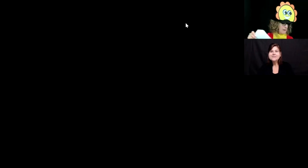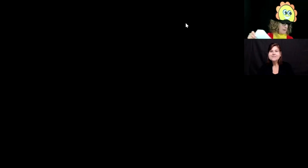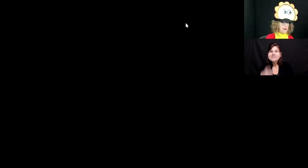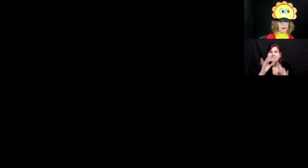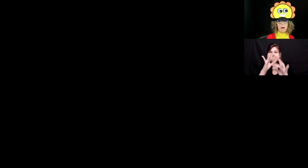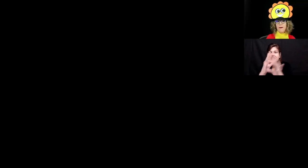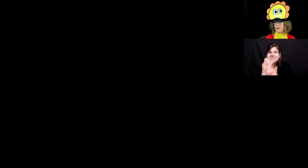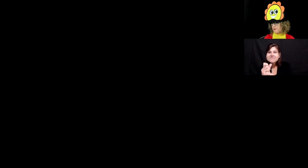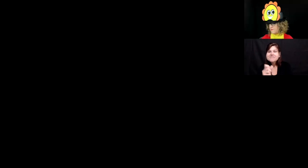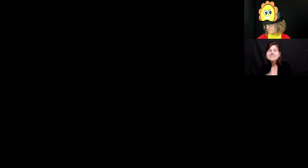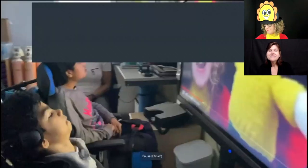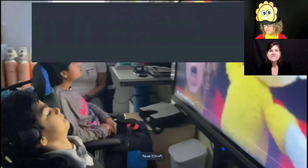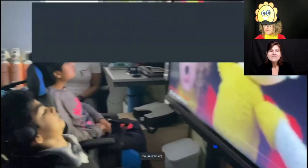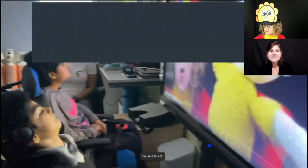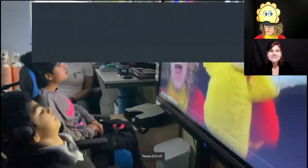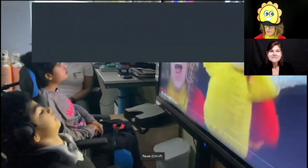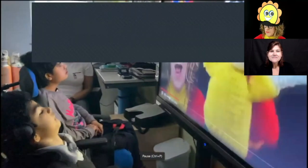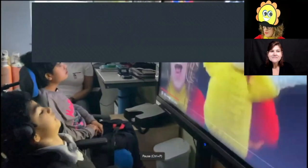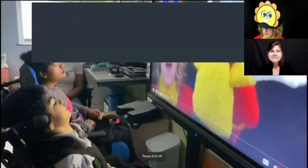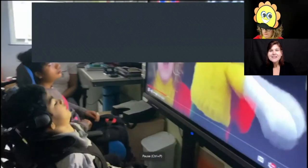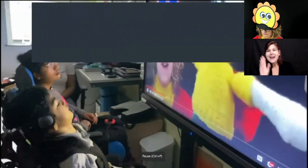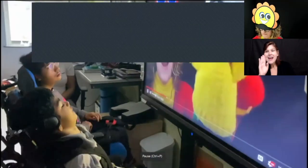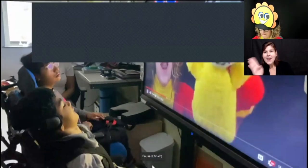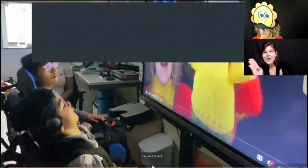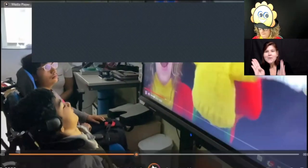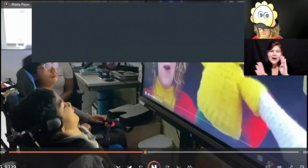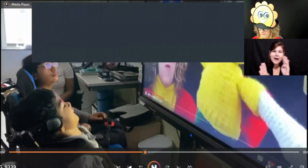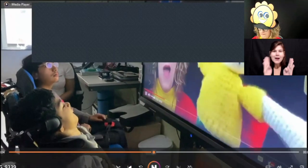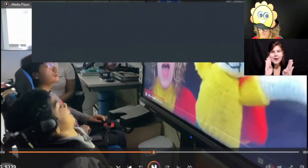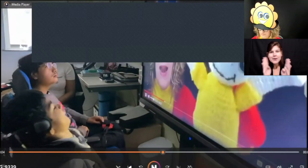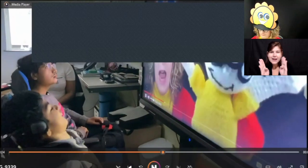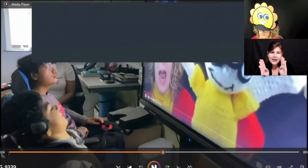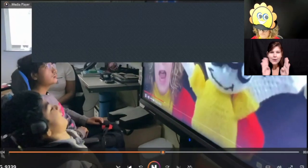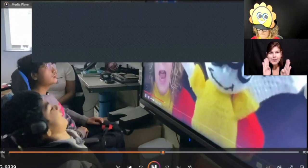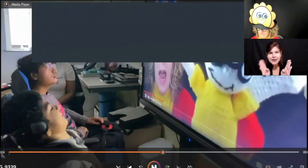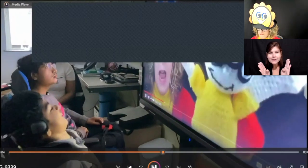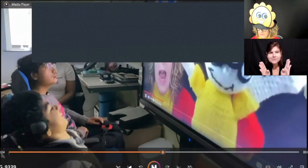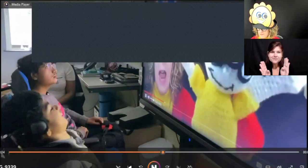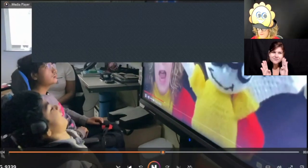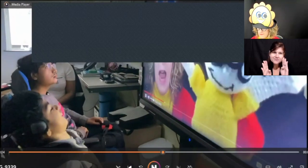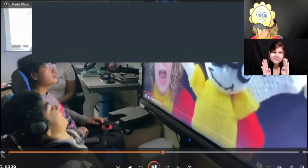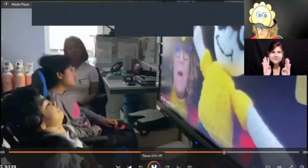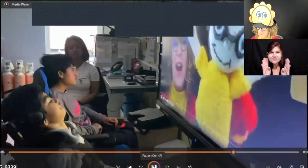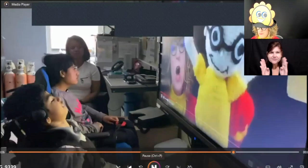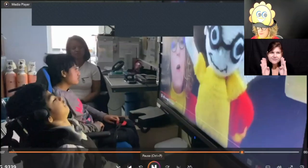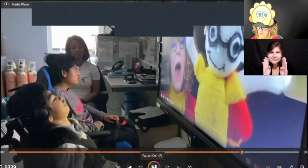Hello, hello, hello, hello, hello. Hello, hello, hello, hello.